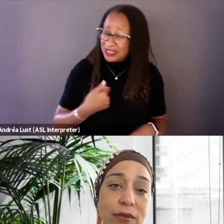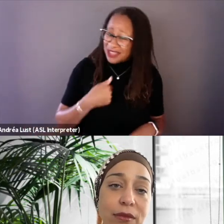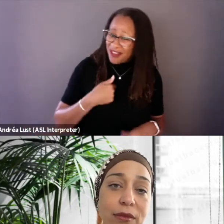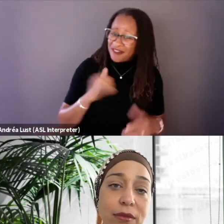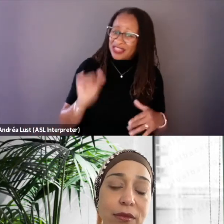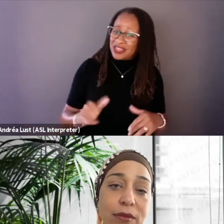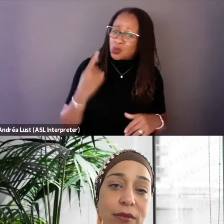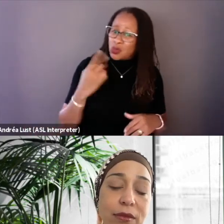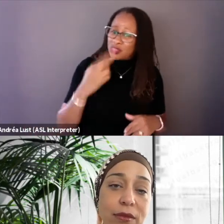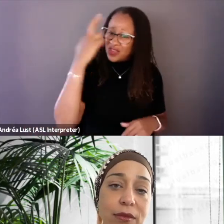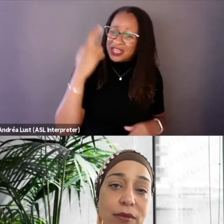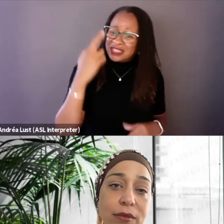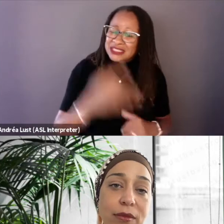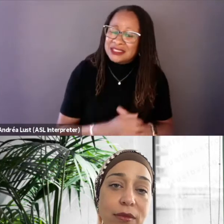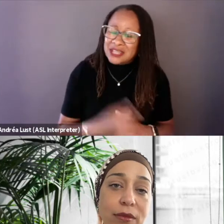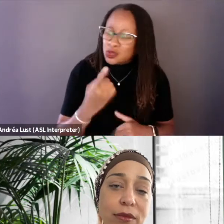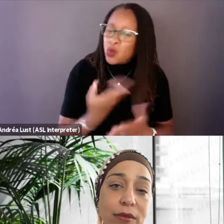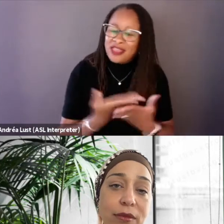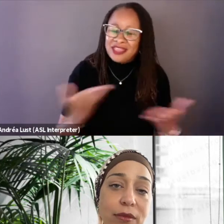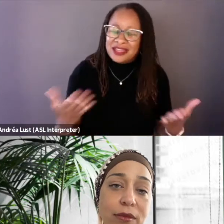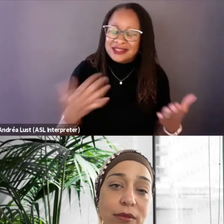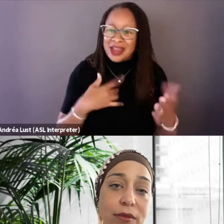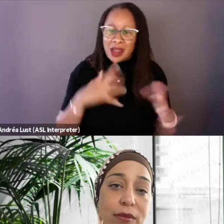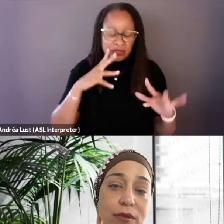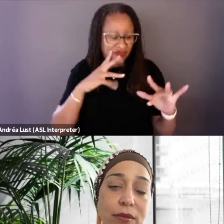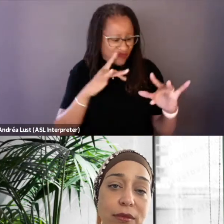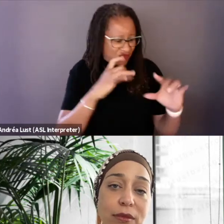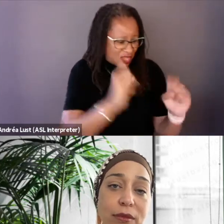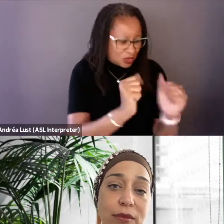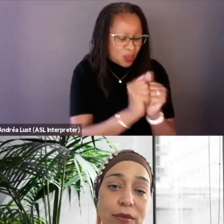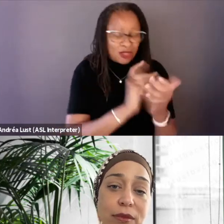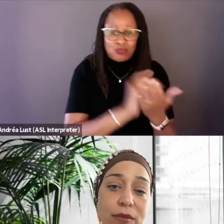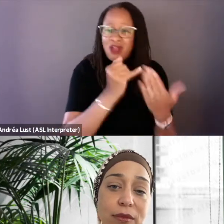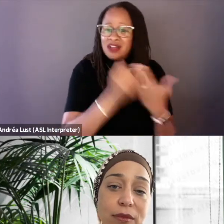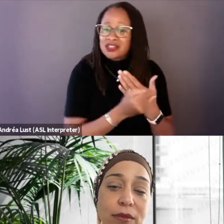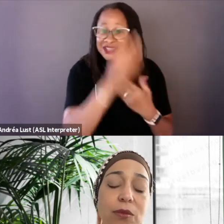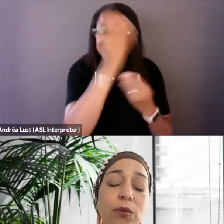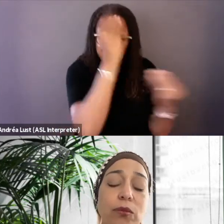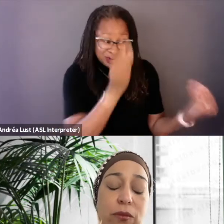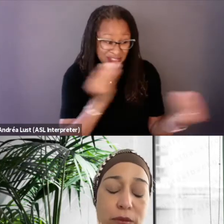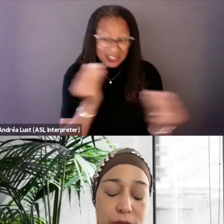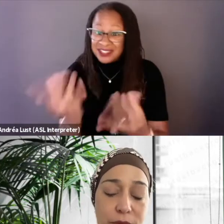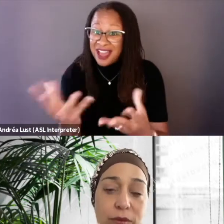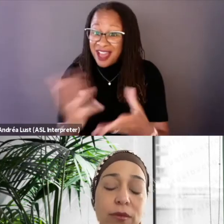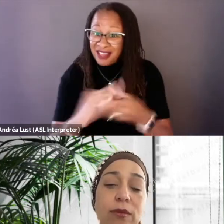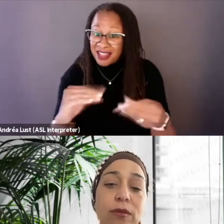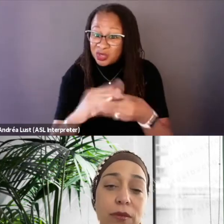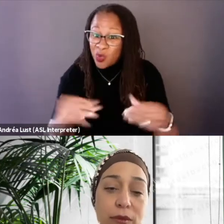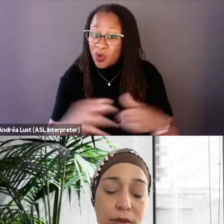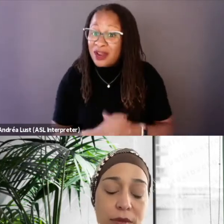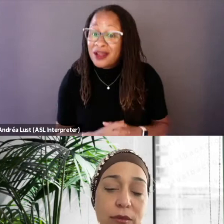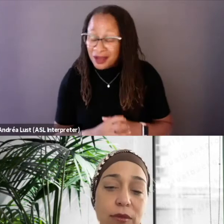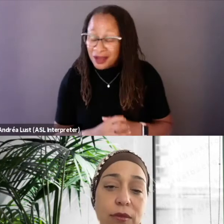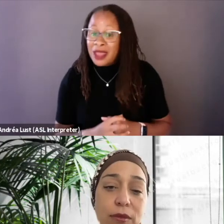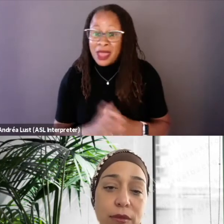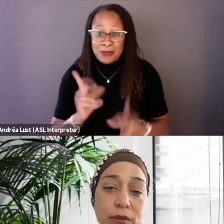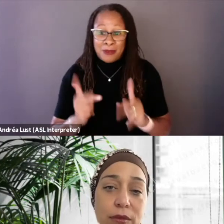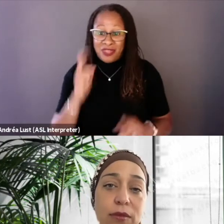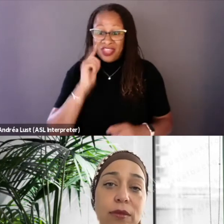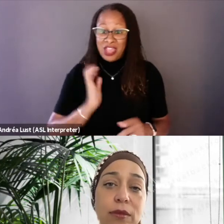one of the things that drew me to this project was to tell that story, you know. People think our struggles ended after slavery